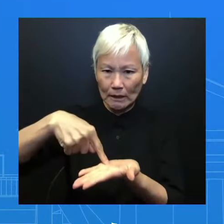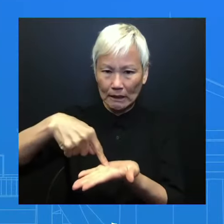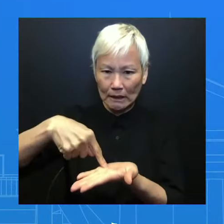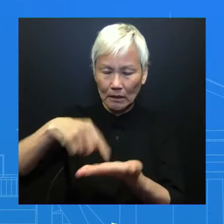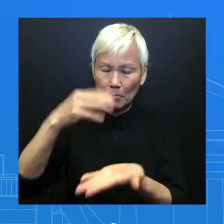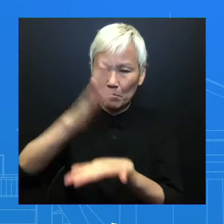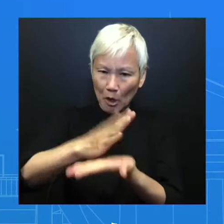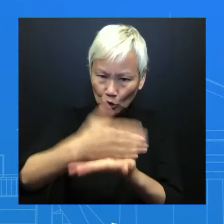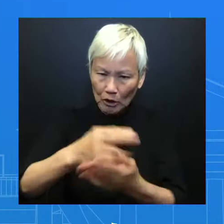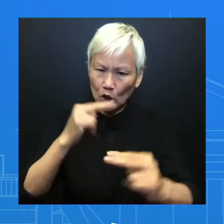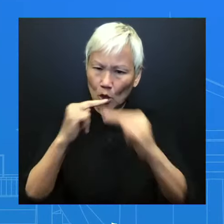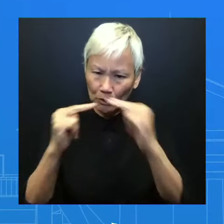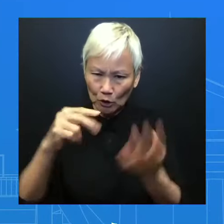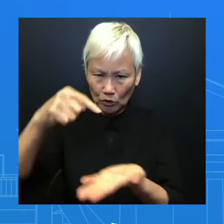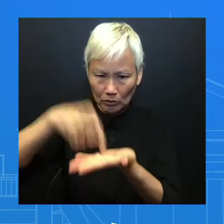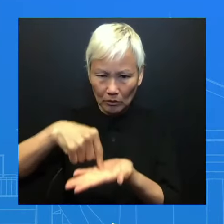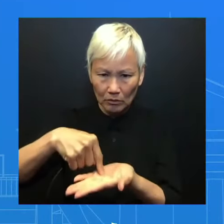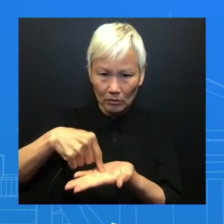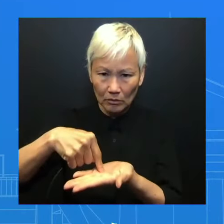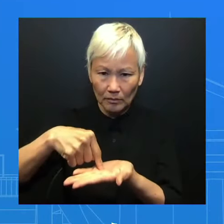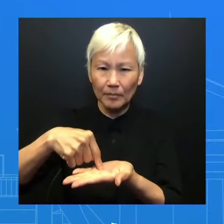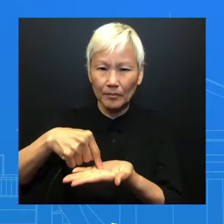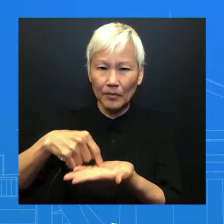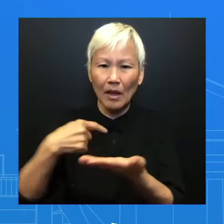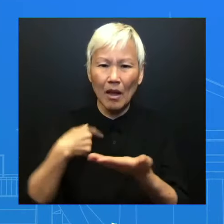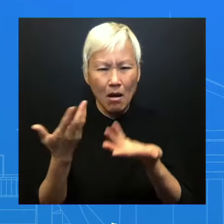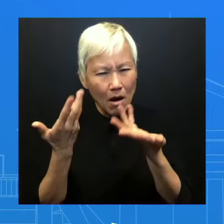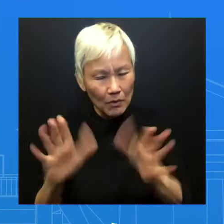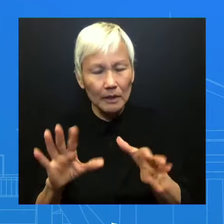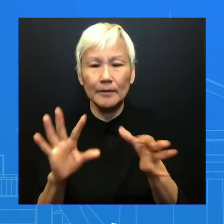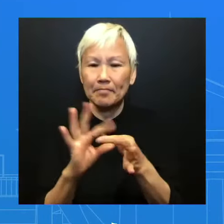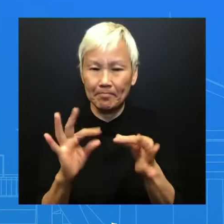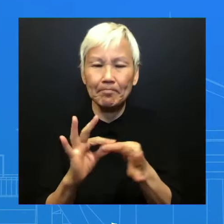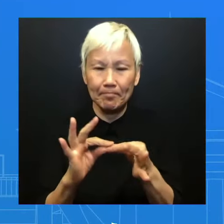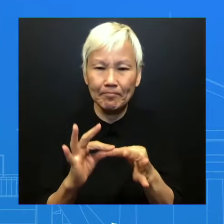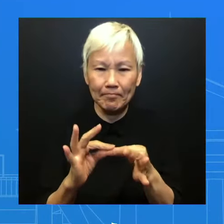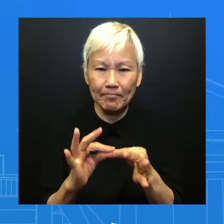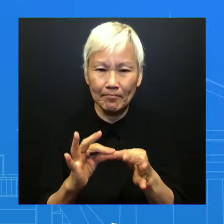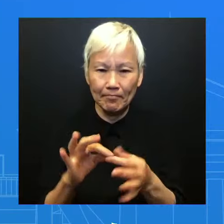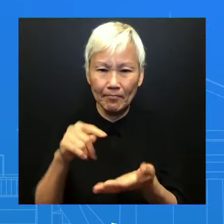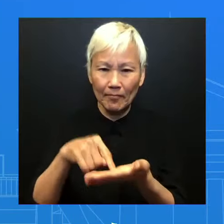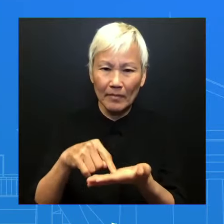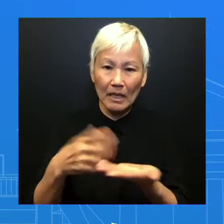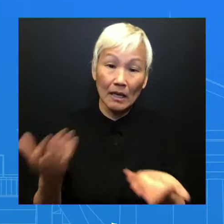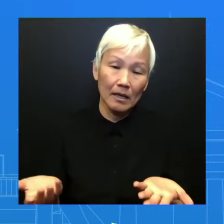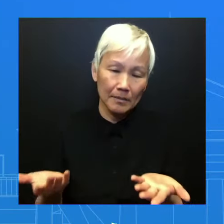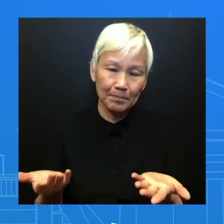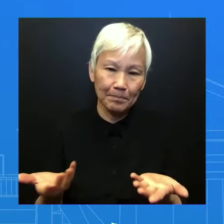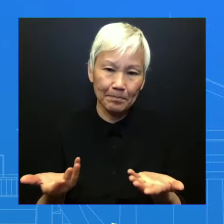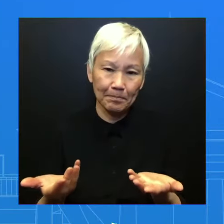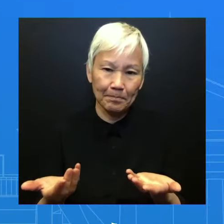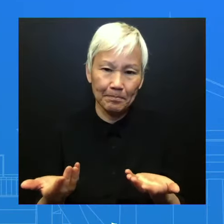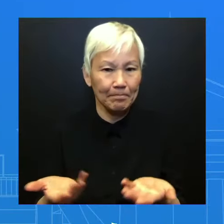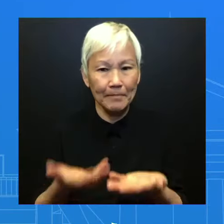As it relates -- you heard me talk about specifically about some -- what some House Republicans were saying yesterday.